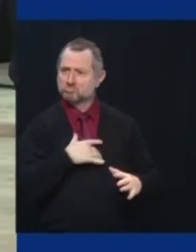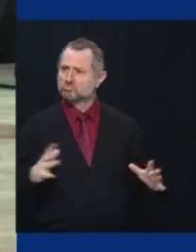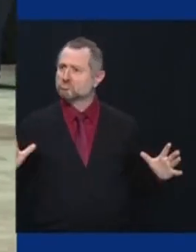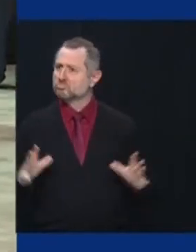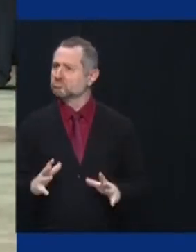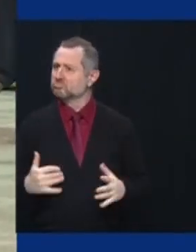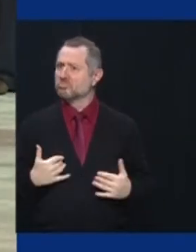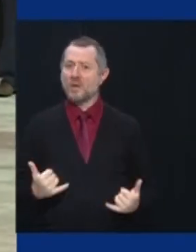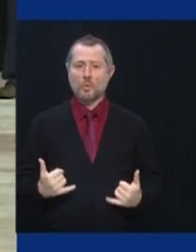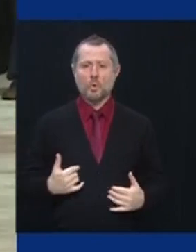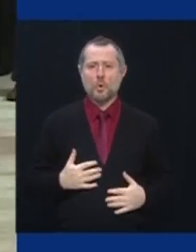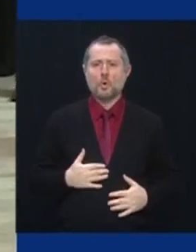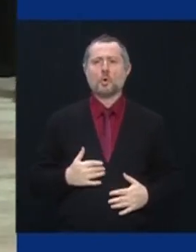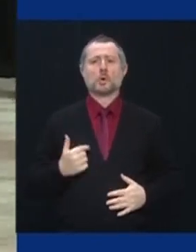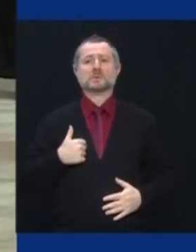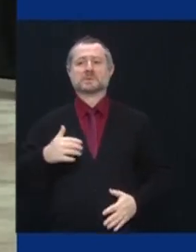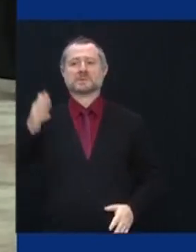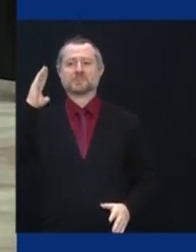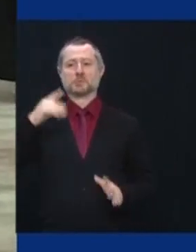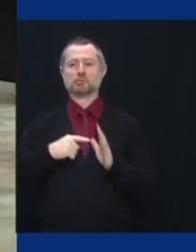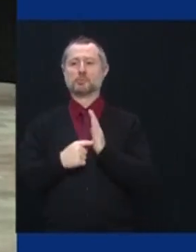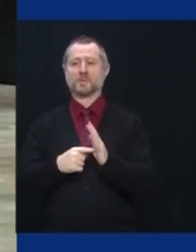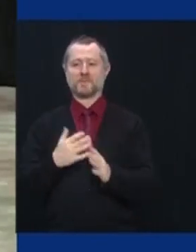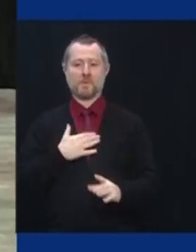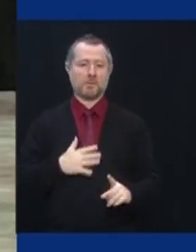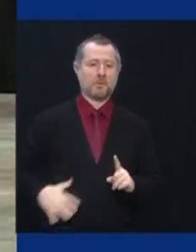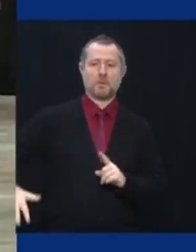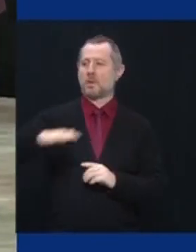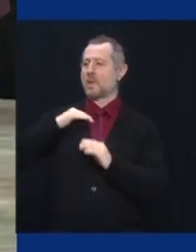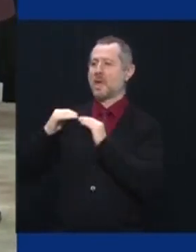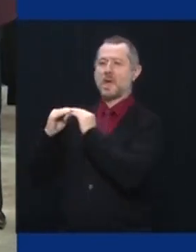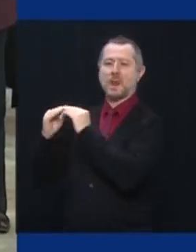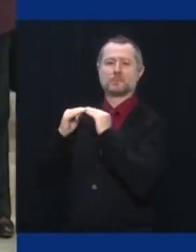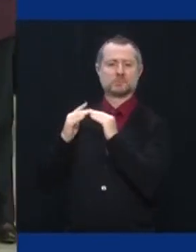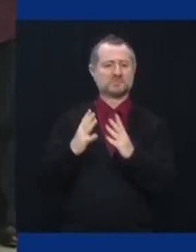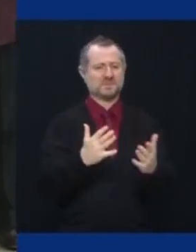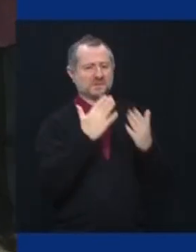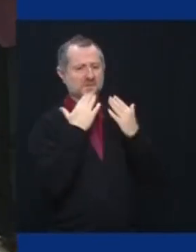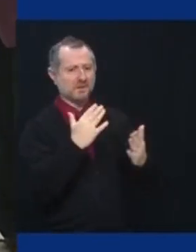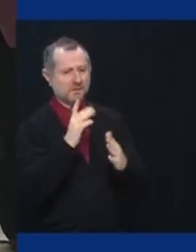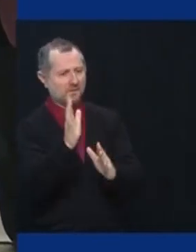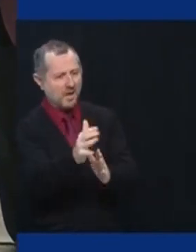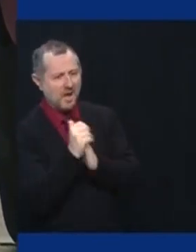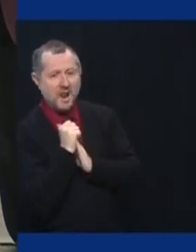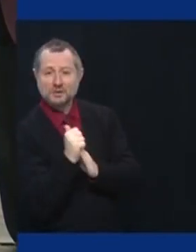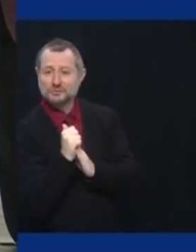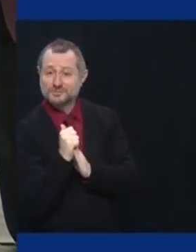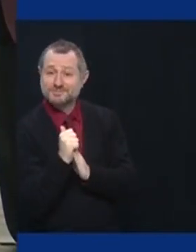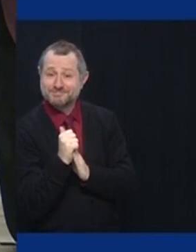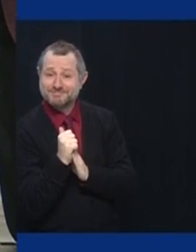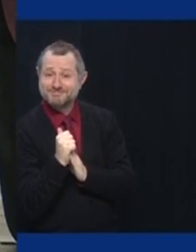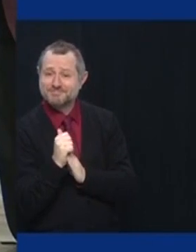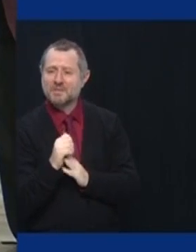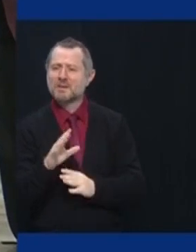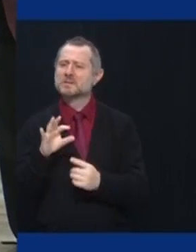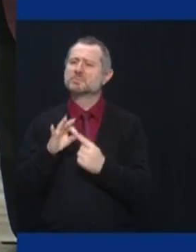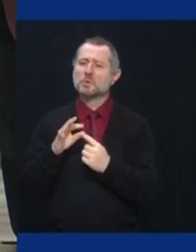HERE. CERTAINLY WE THANK YOU, GOVERNOR CUOMO, FOR GATHERING US HERE TODAY. AND I SPEAK ON BEHALF OF MY